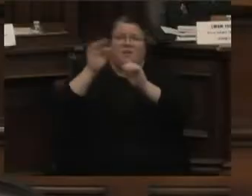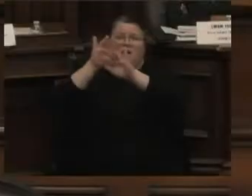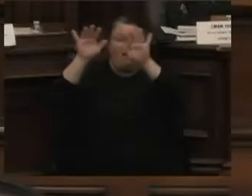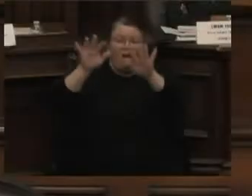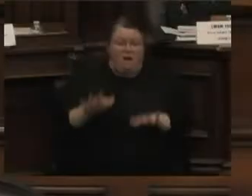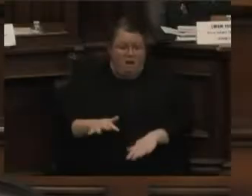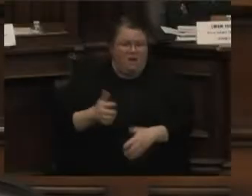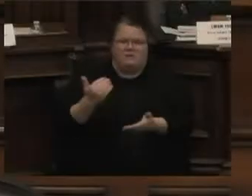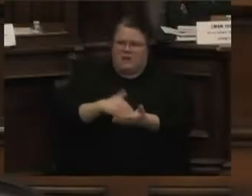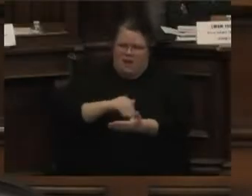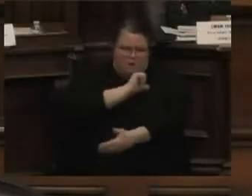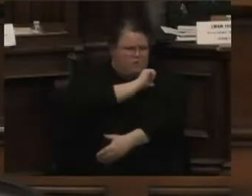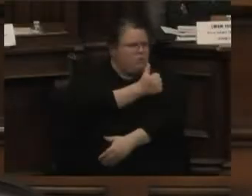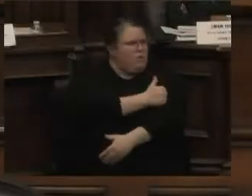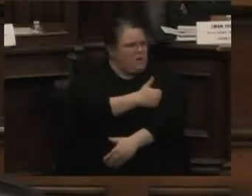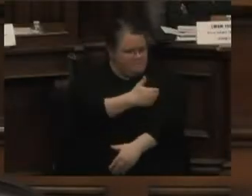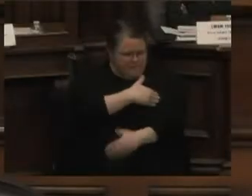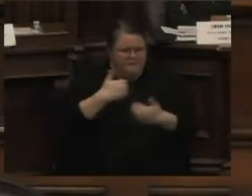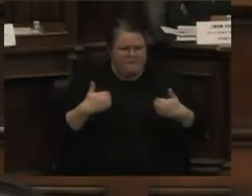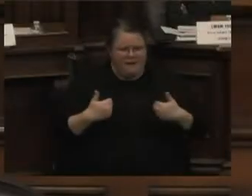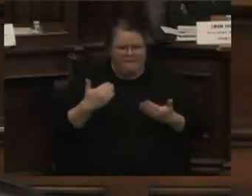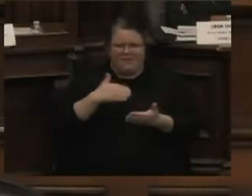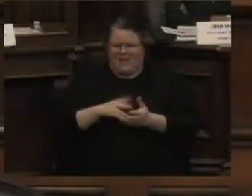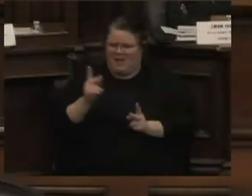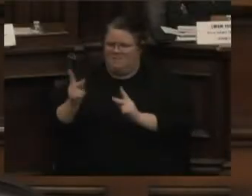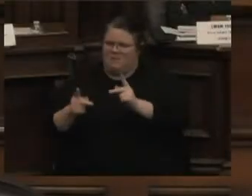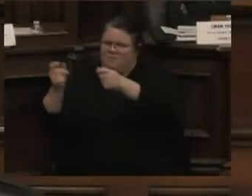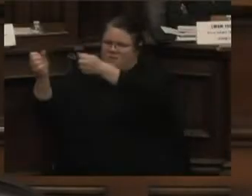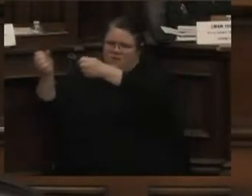And we're hoping that at some